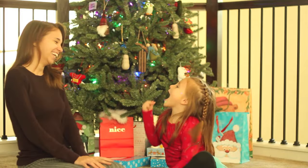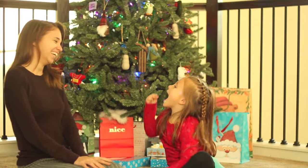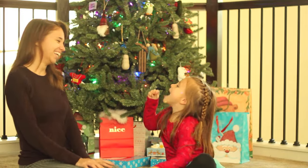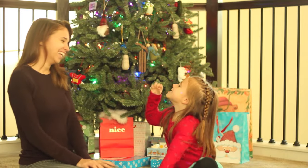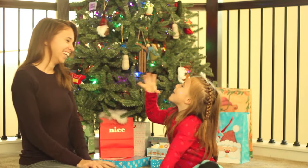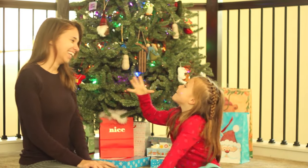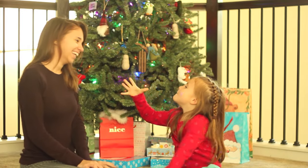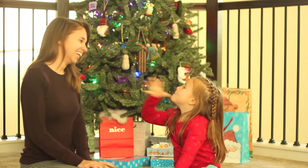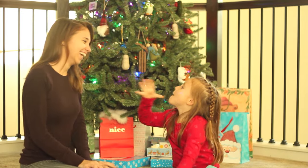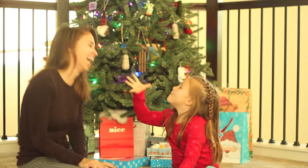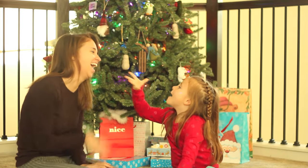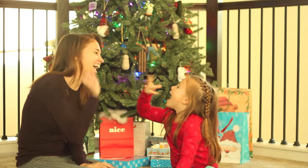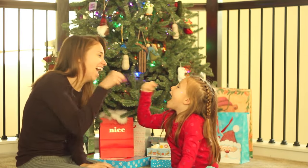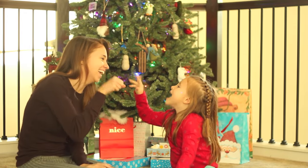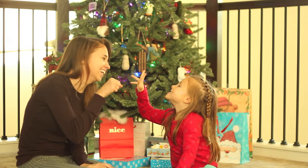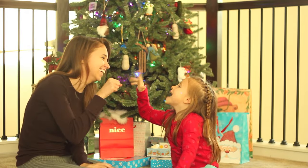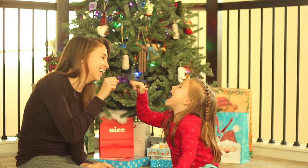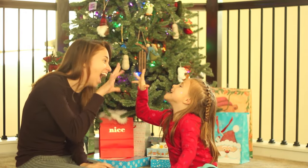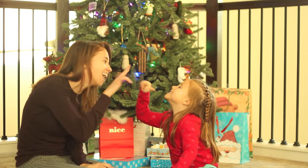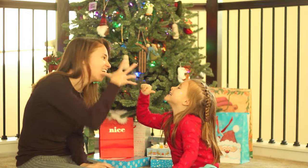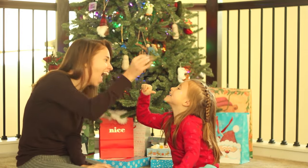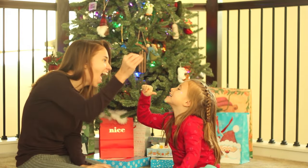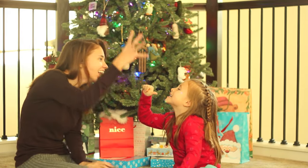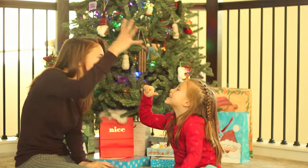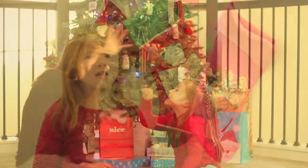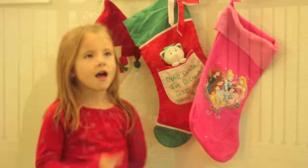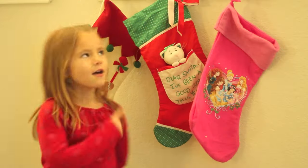And mom, Ivy and Dad, too!